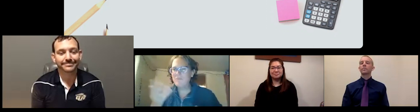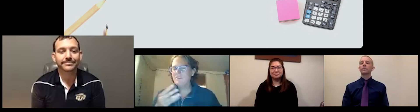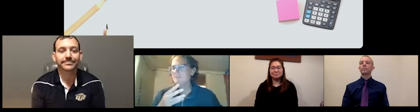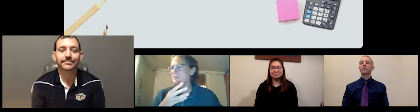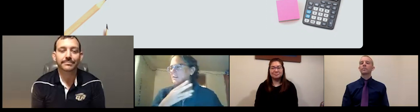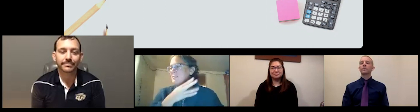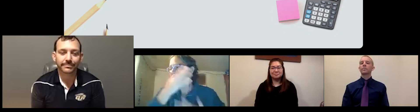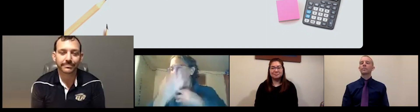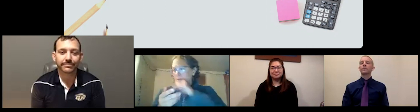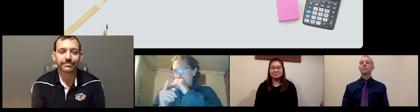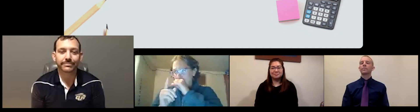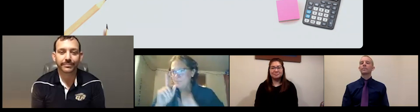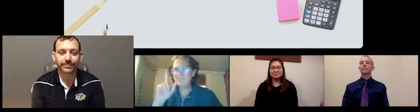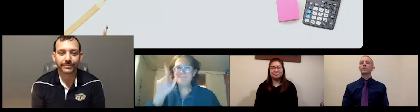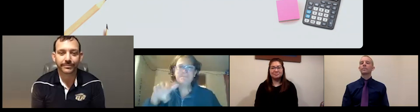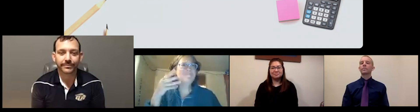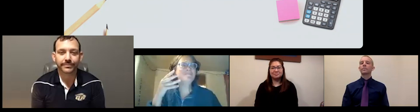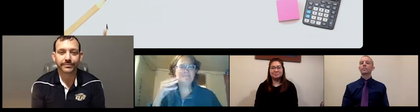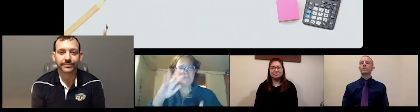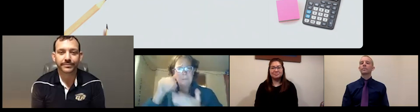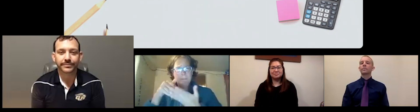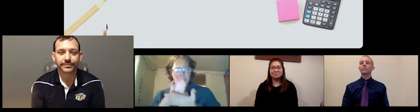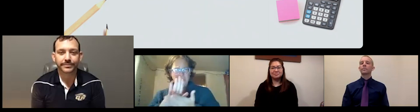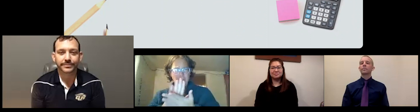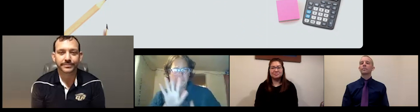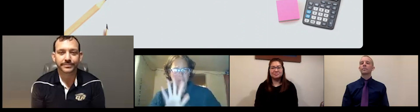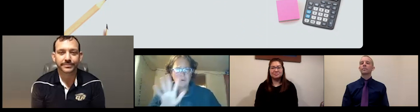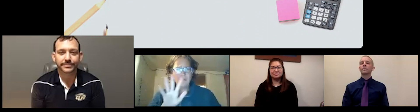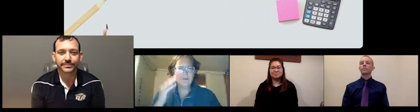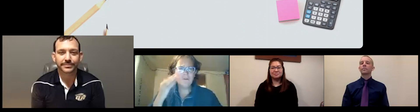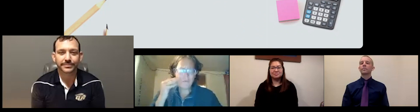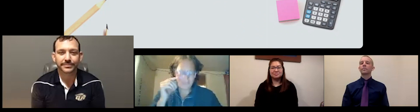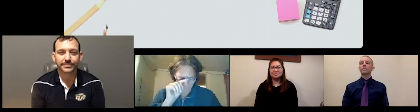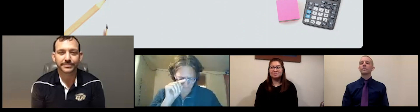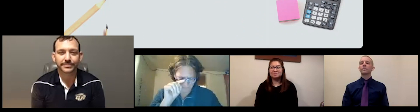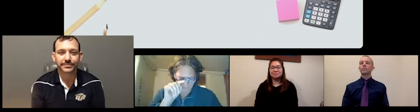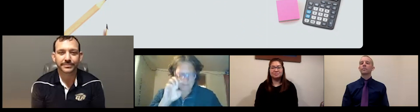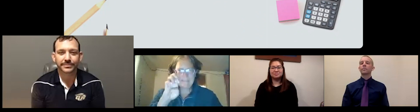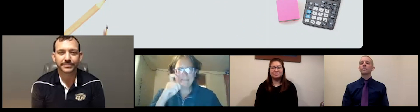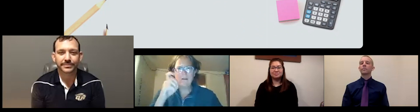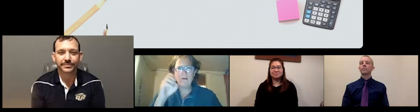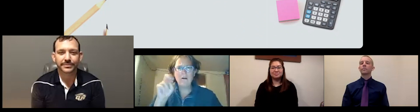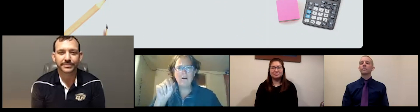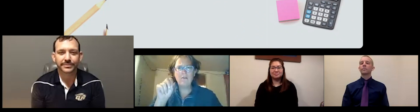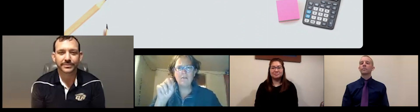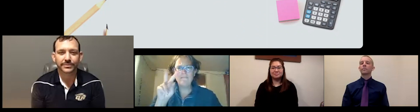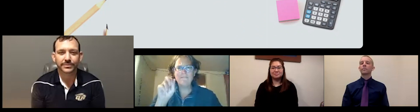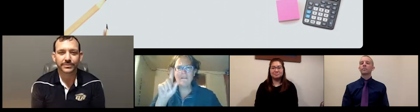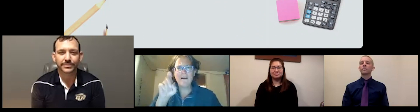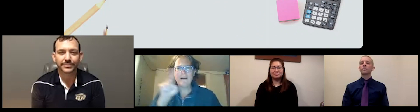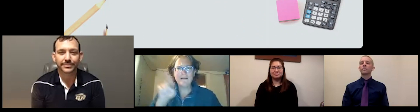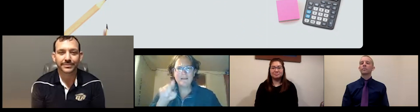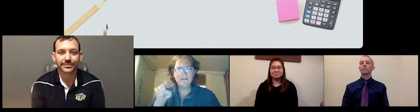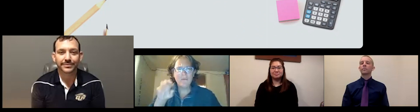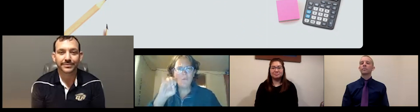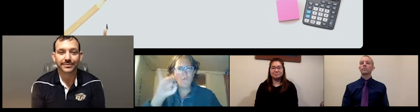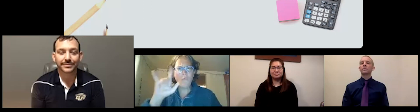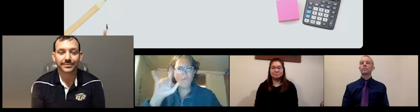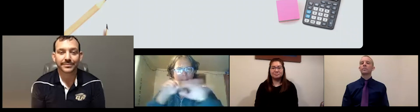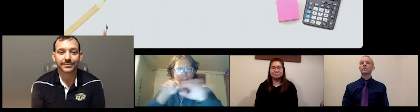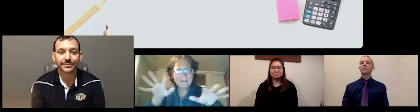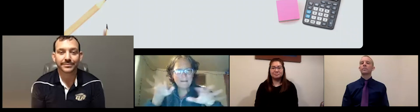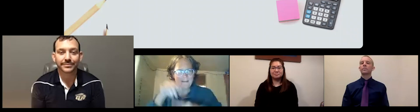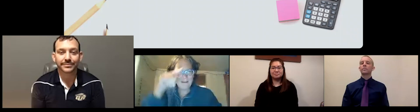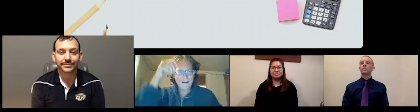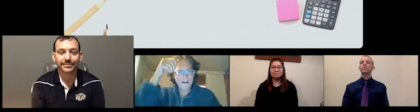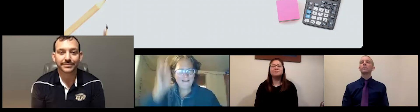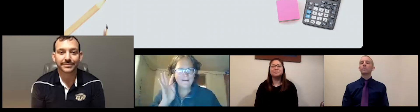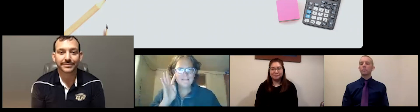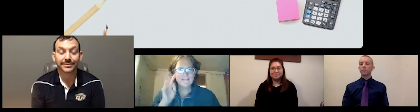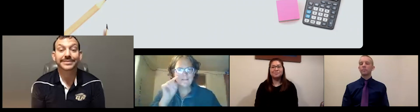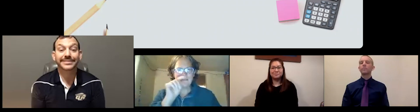Later in middle school--you know about the Exxon Valdez oil spill in Alaska?